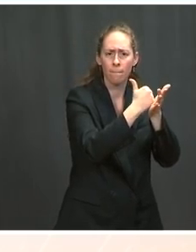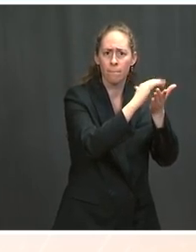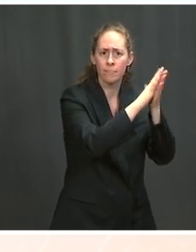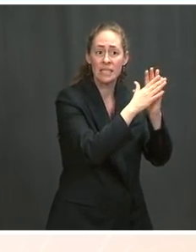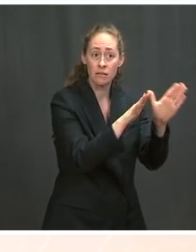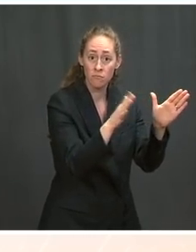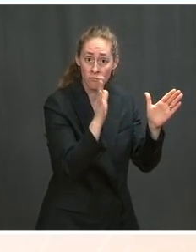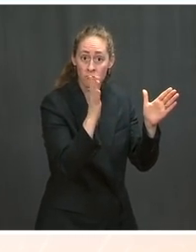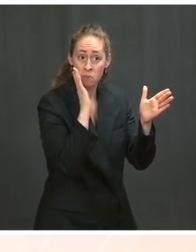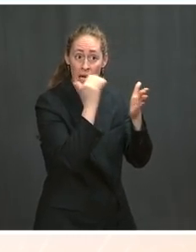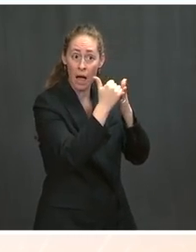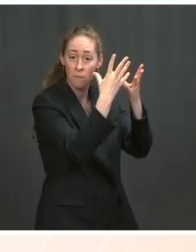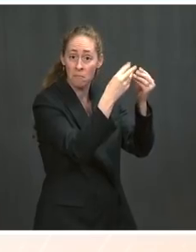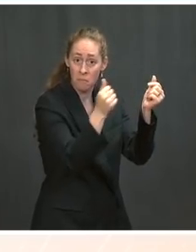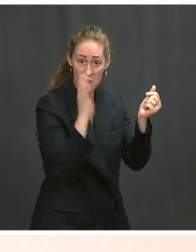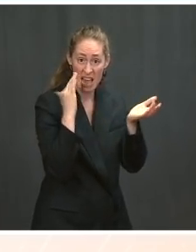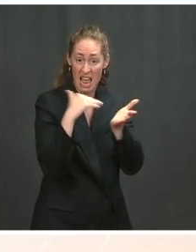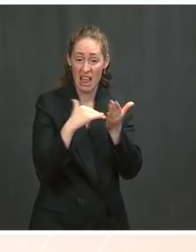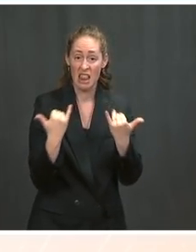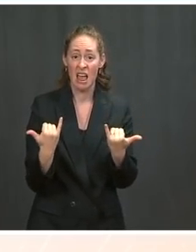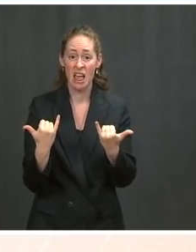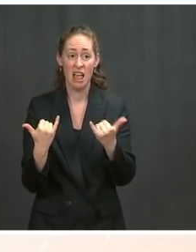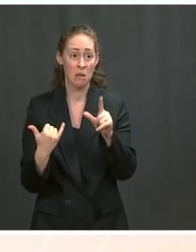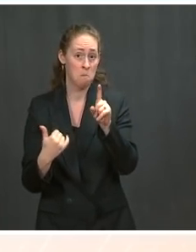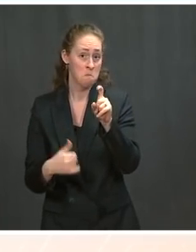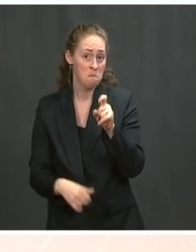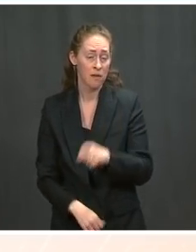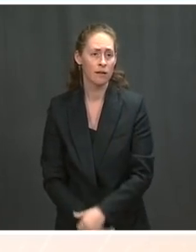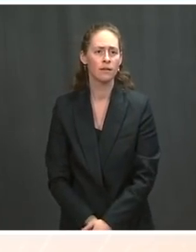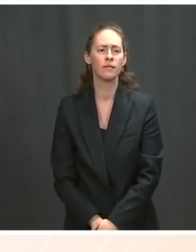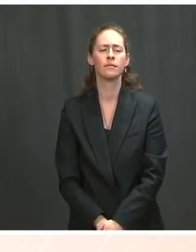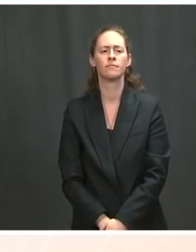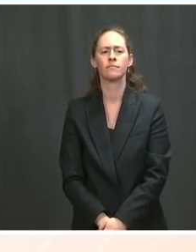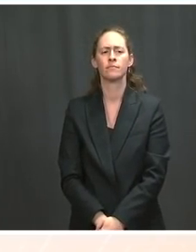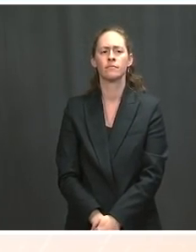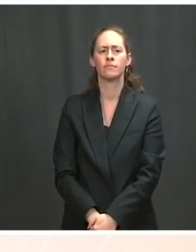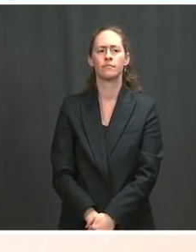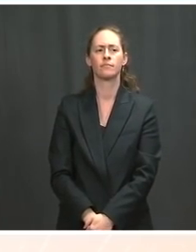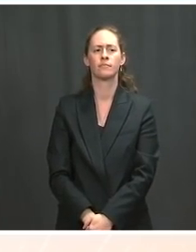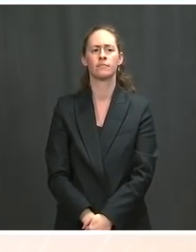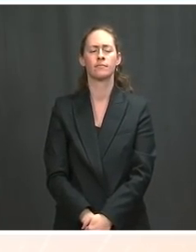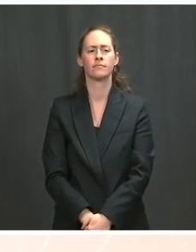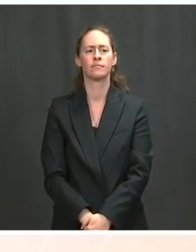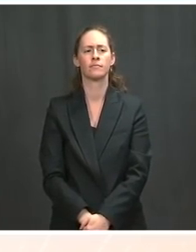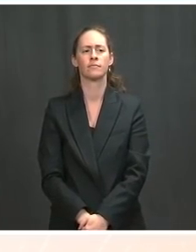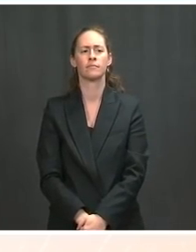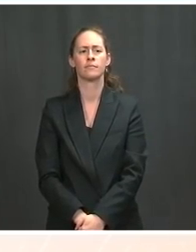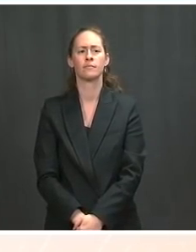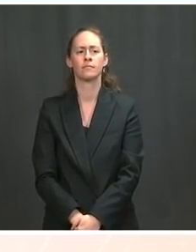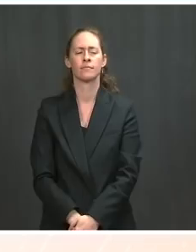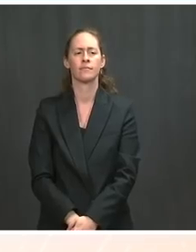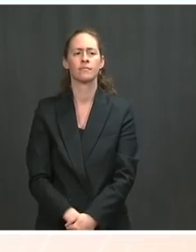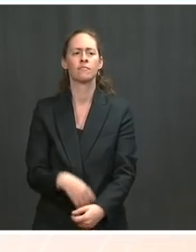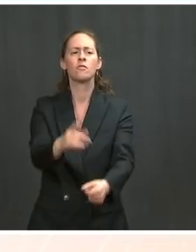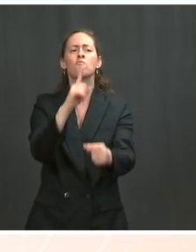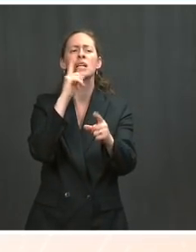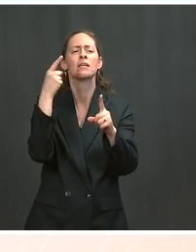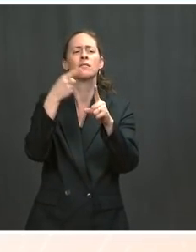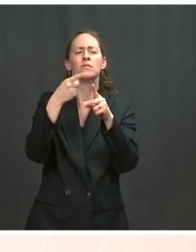our object- -- our objective is -- in the short term, Phil -- is that Egypt, Tunisia, other important countries in the region